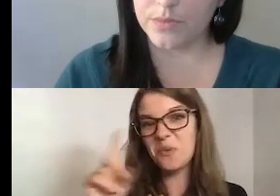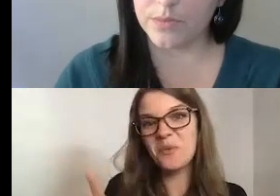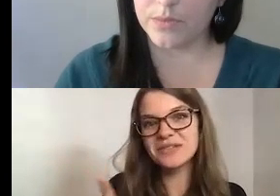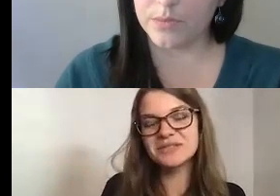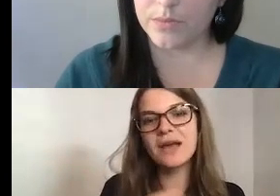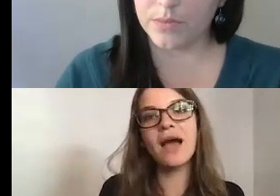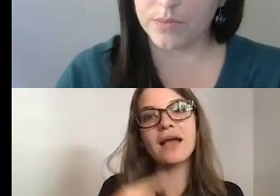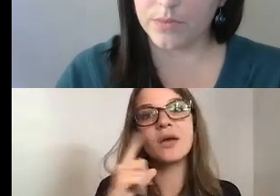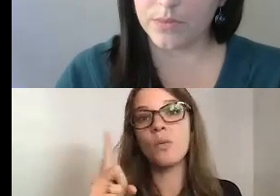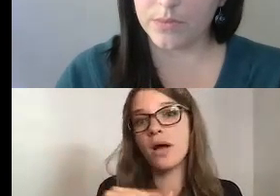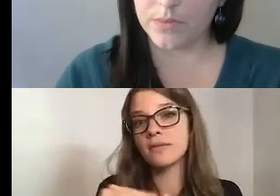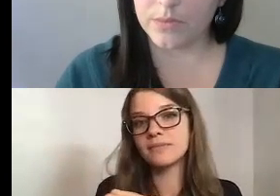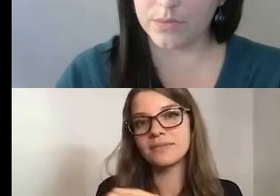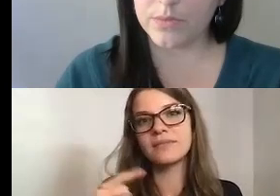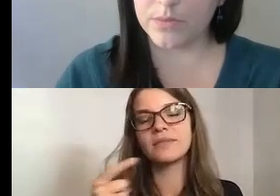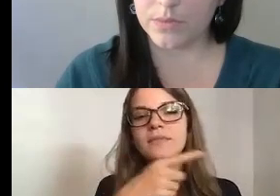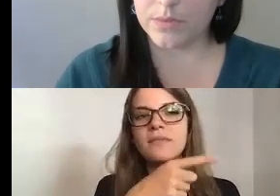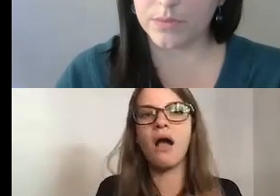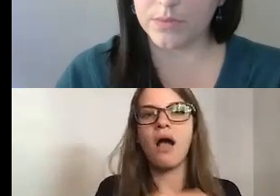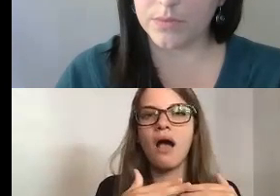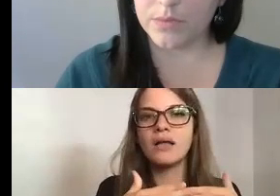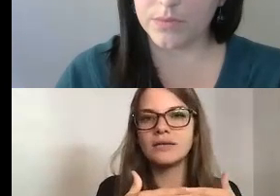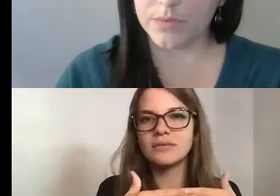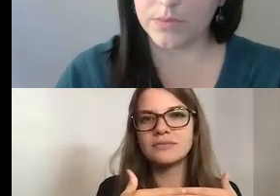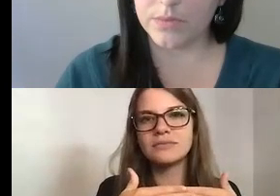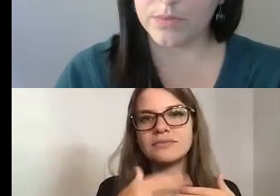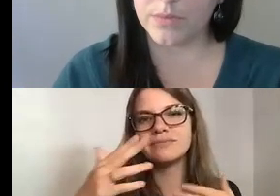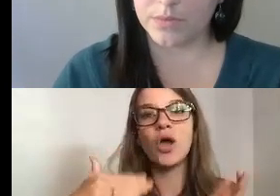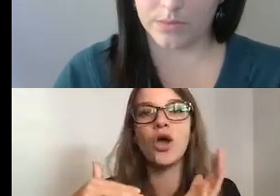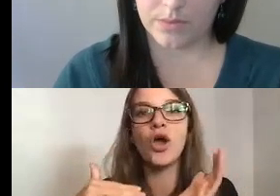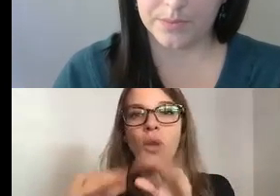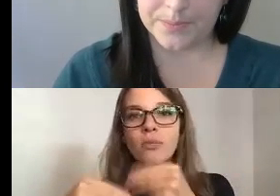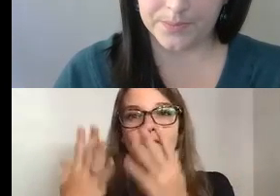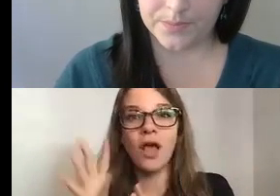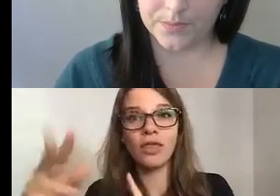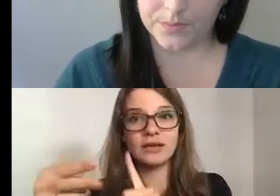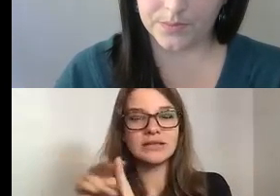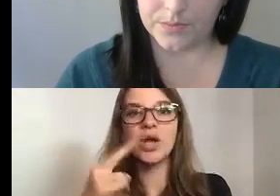one of the things that was highlighted on the on the provider's side is that use of like my chart